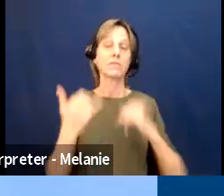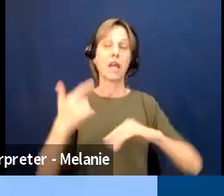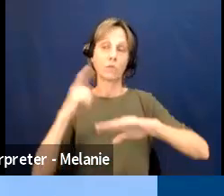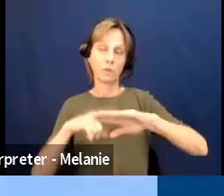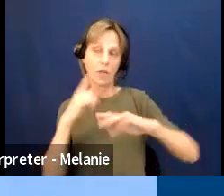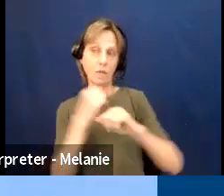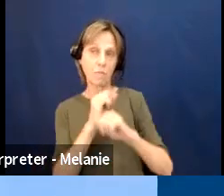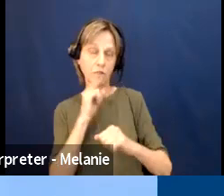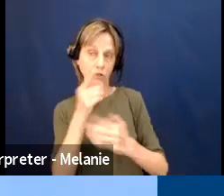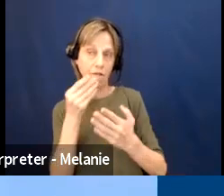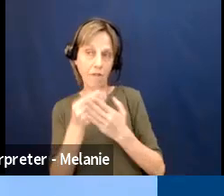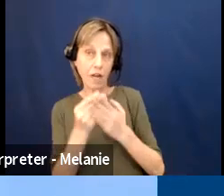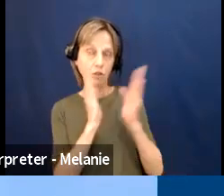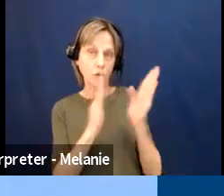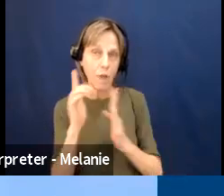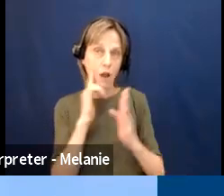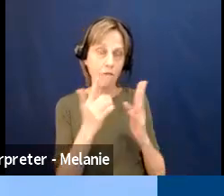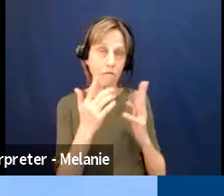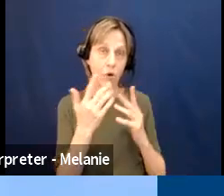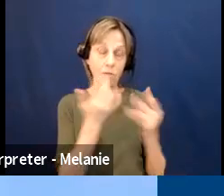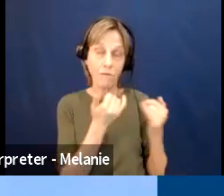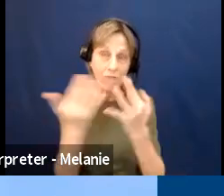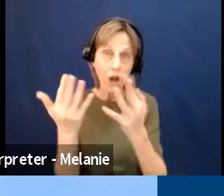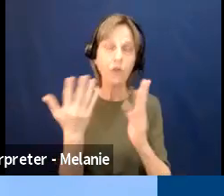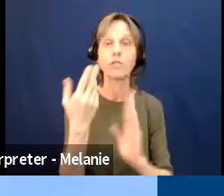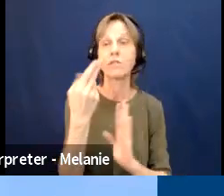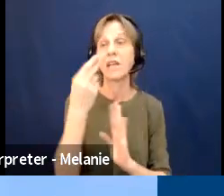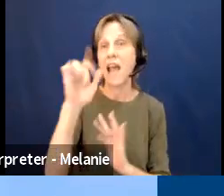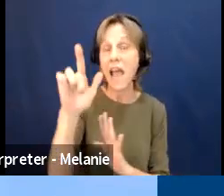and severe weather season hail season here in Colorado but that I'll turn it back over to you